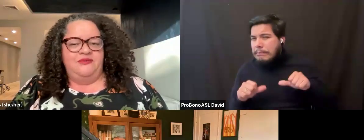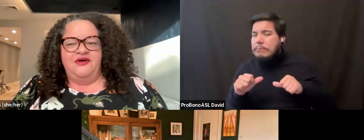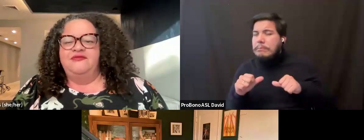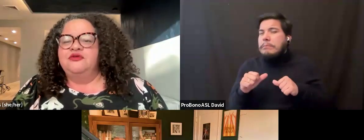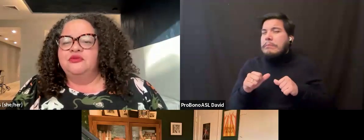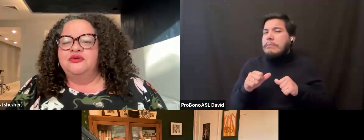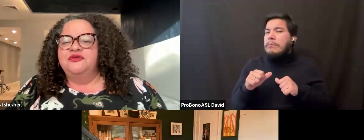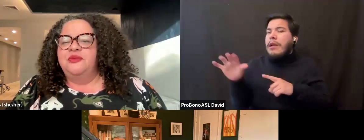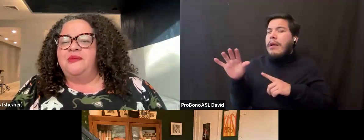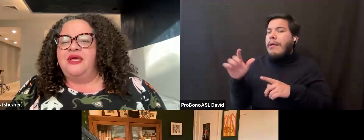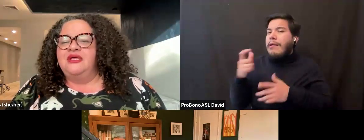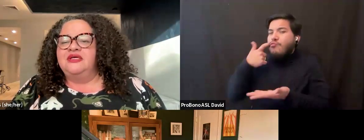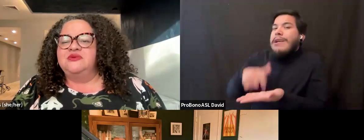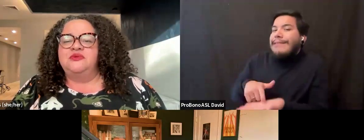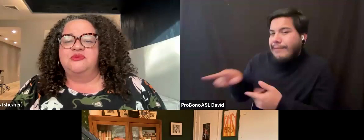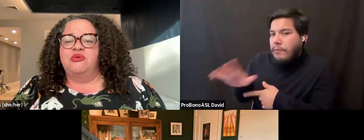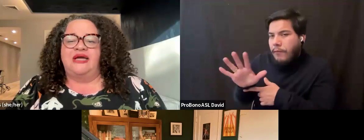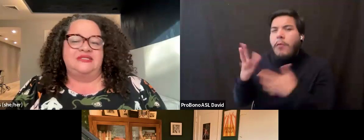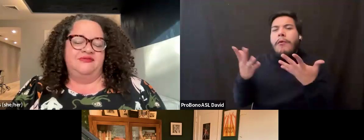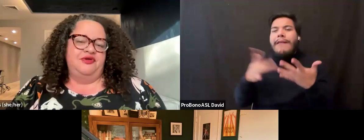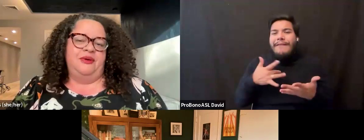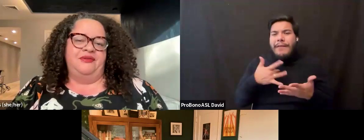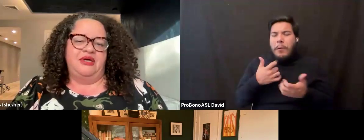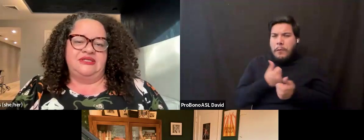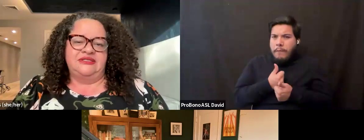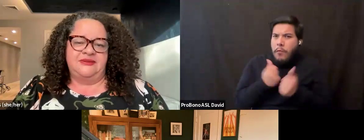What felt vulnerable for you about making this and what was surprising for you about the process?